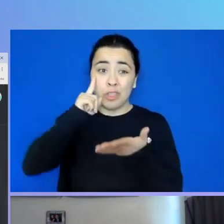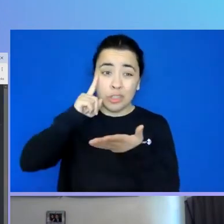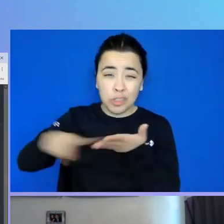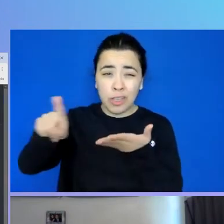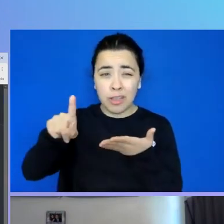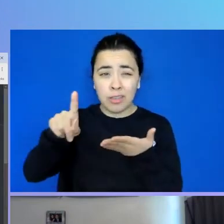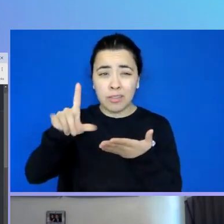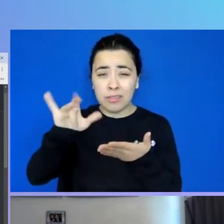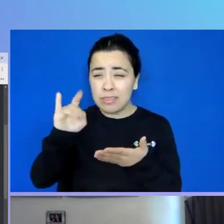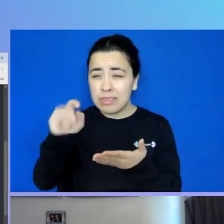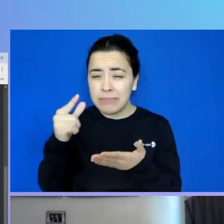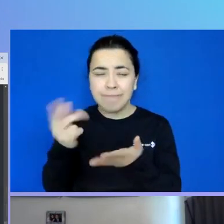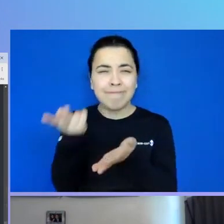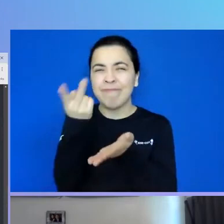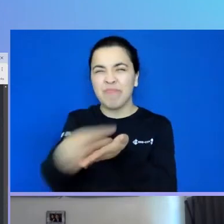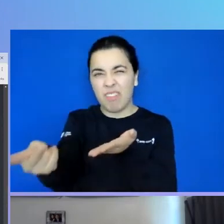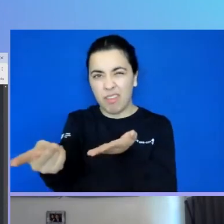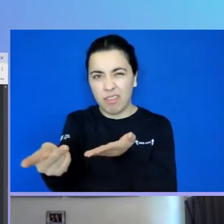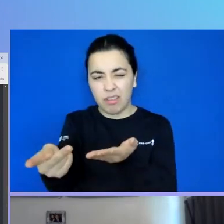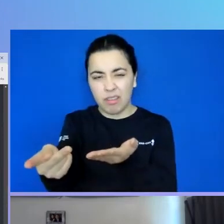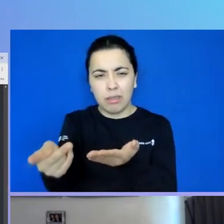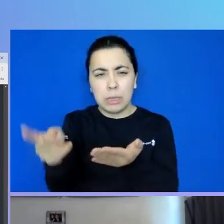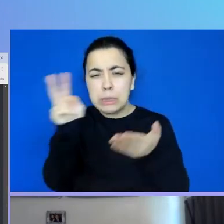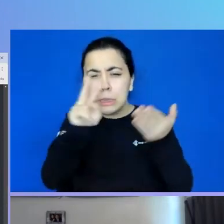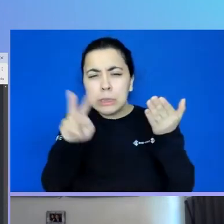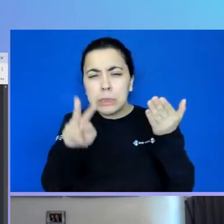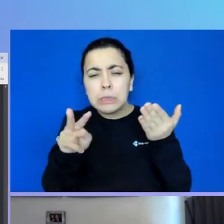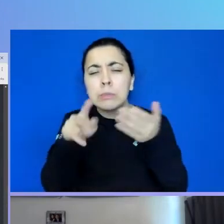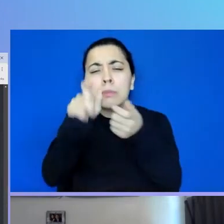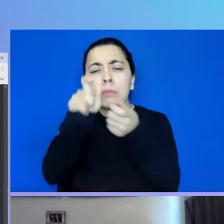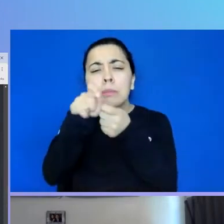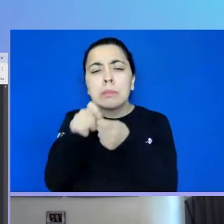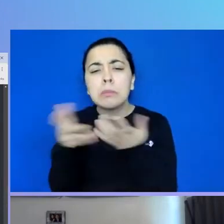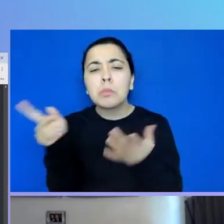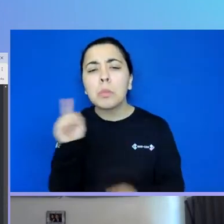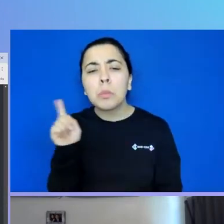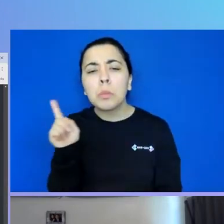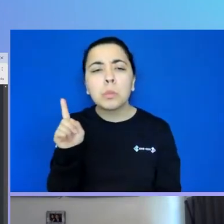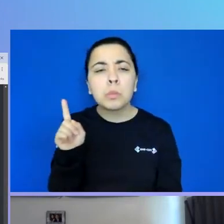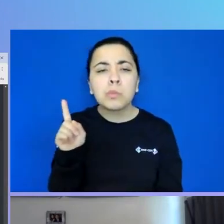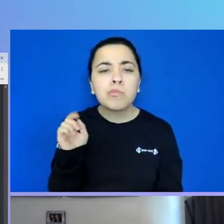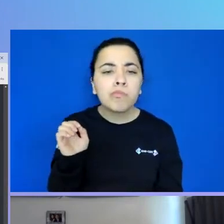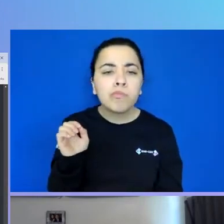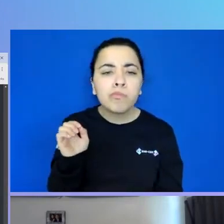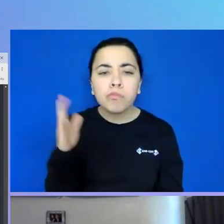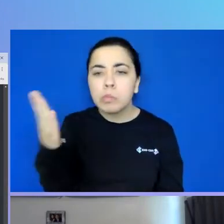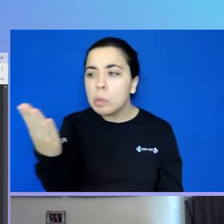check. So in a little more and here are the errors. The error